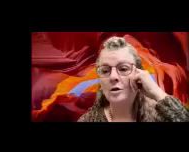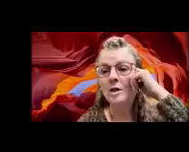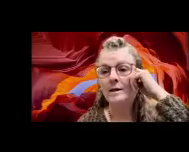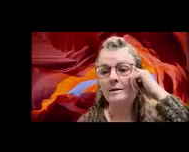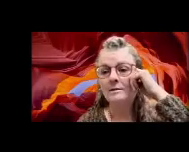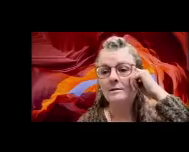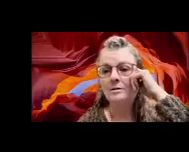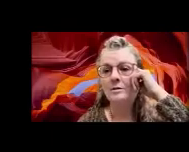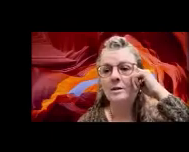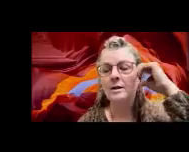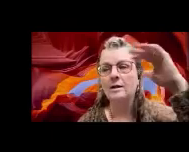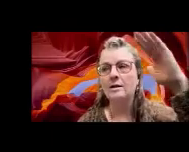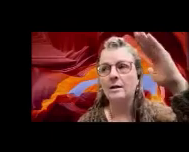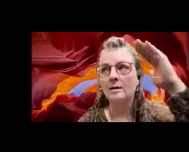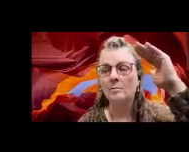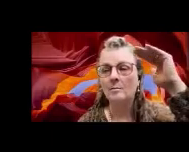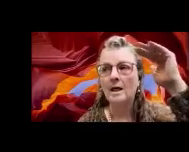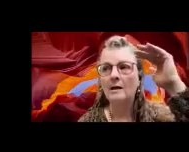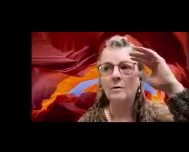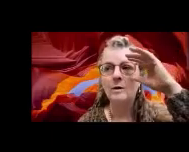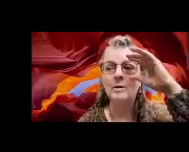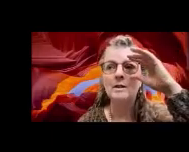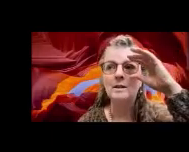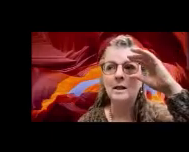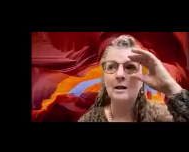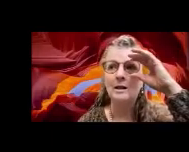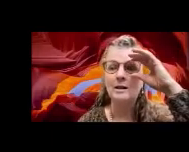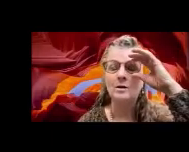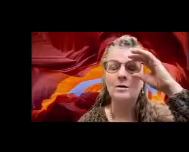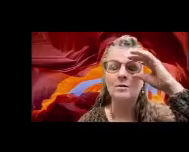early, like you're doing like in many of the women say that their